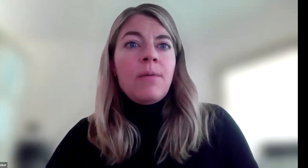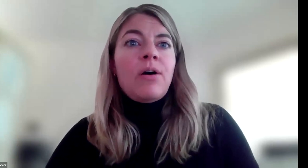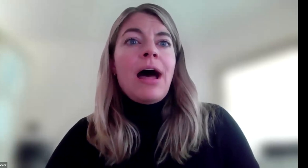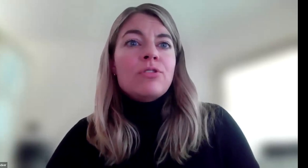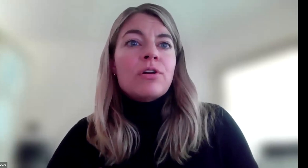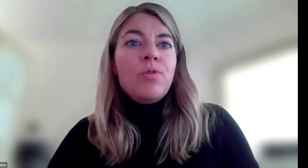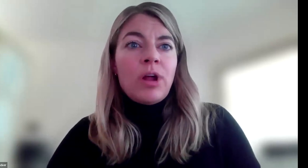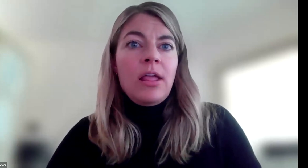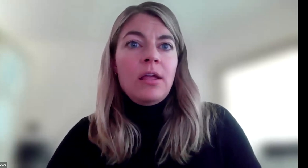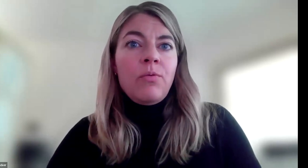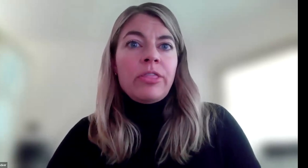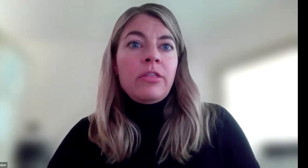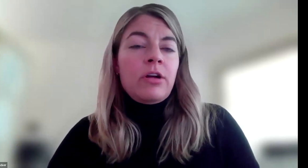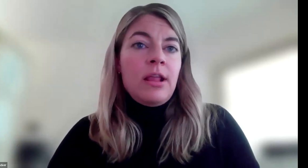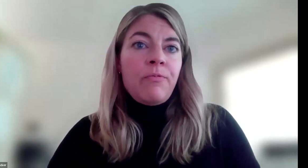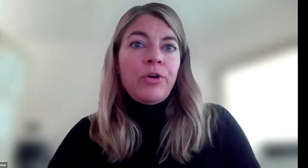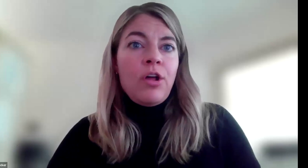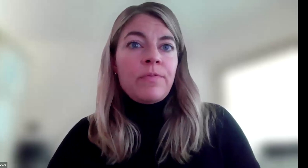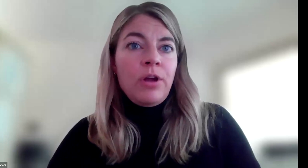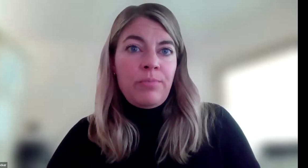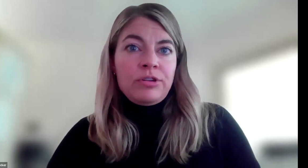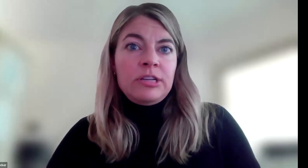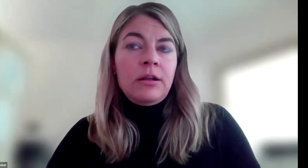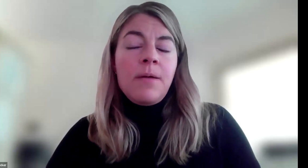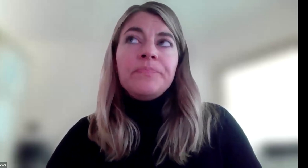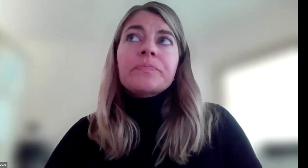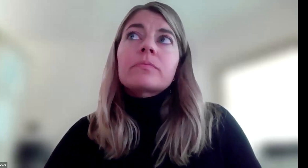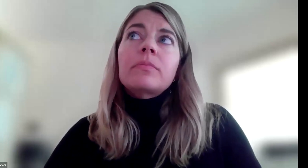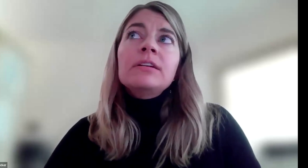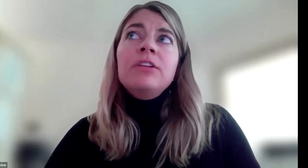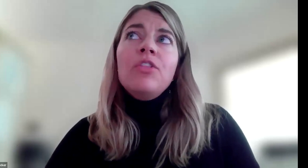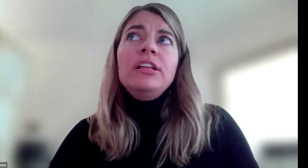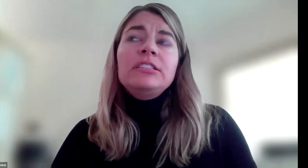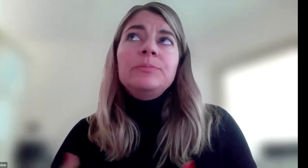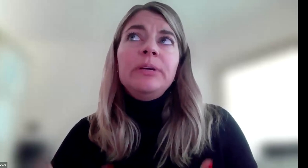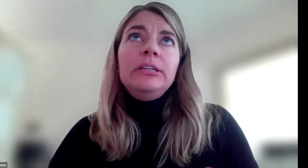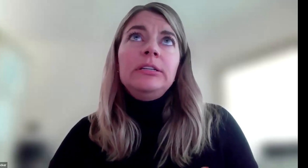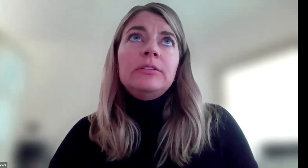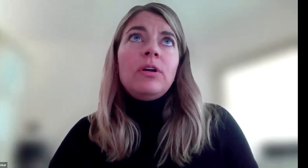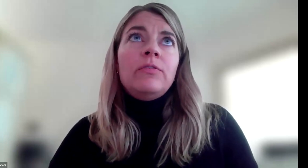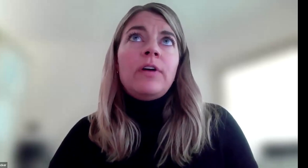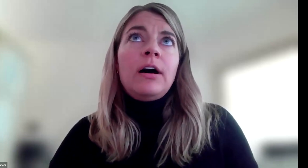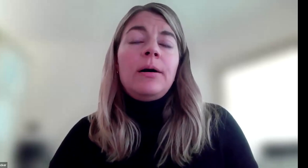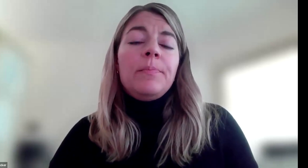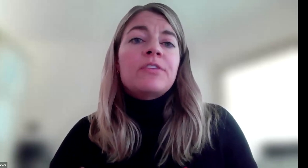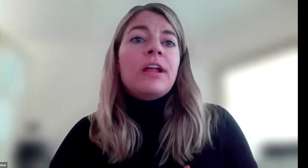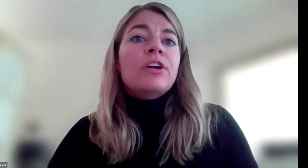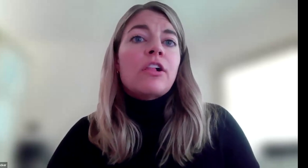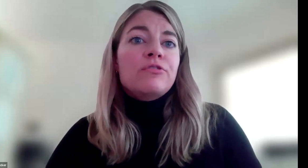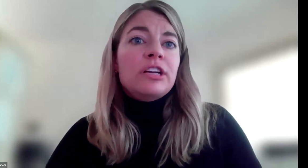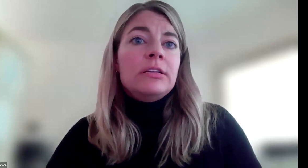deaf or hard of hearing person. So there needs to be sort of greater inclusion of -- and